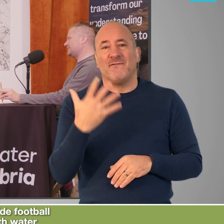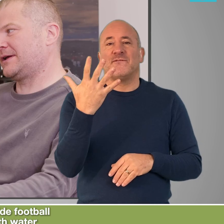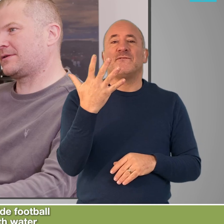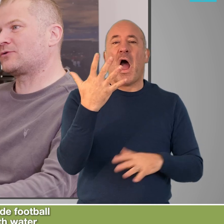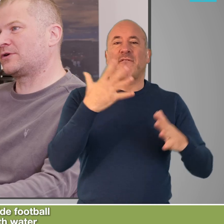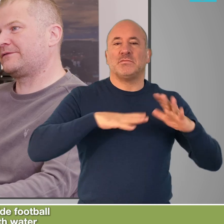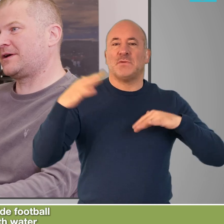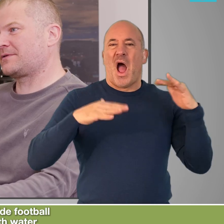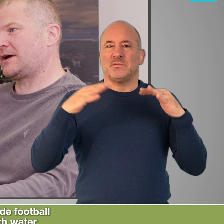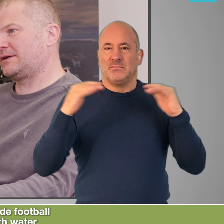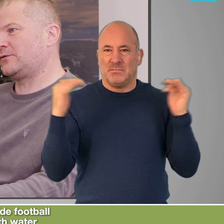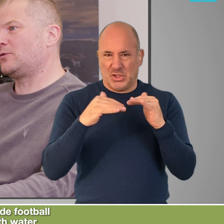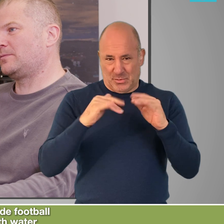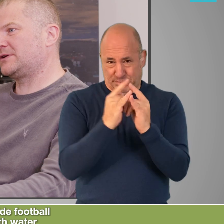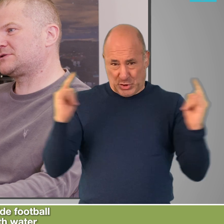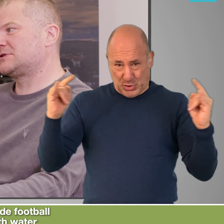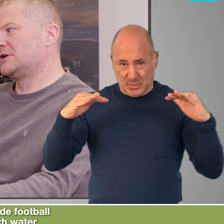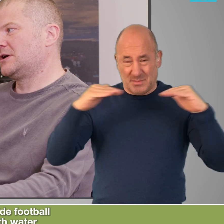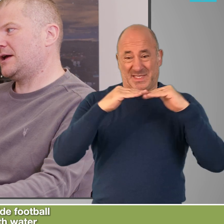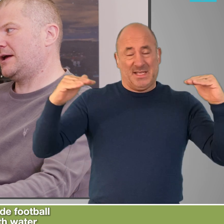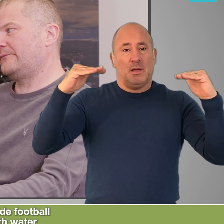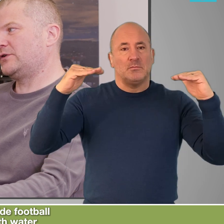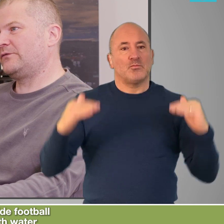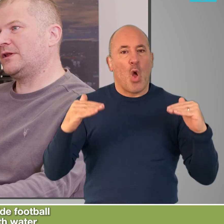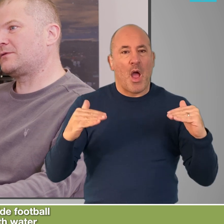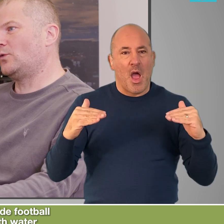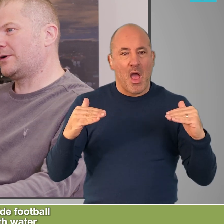like a sunken five side football pitch that fills with water